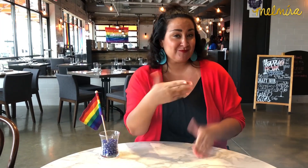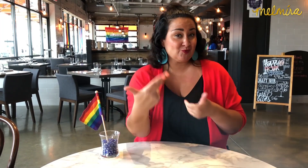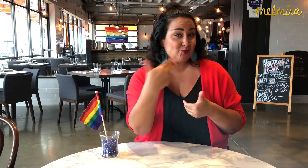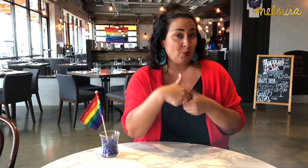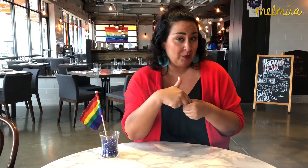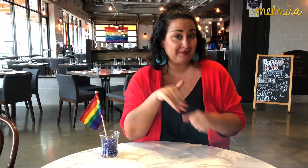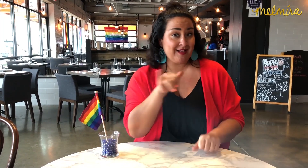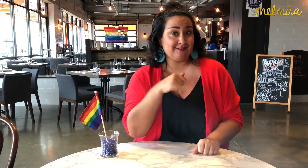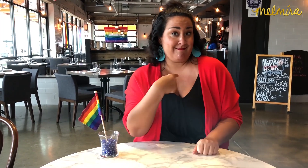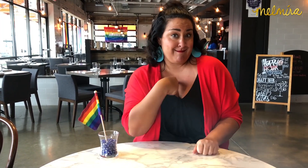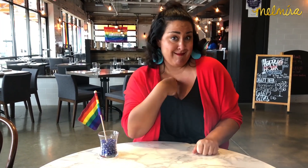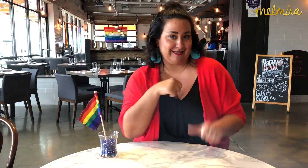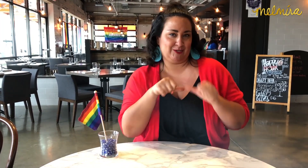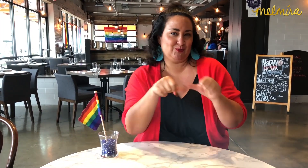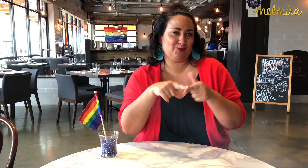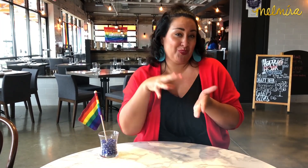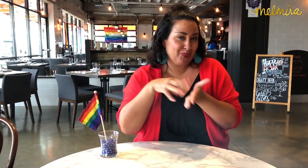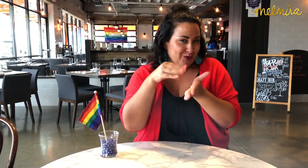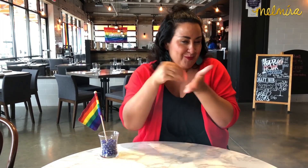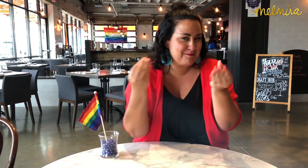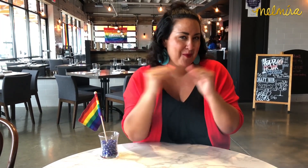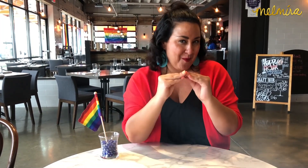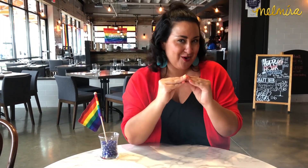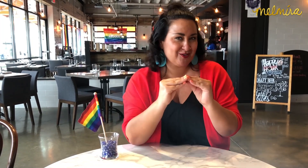Please join me as I continue to learn more.